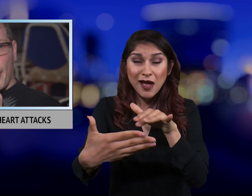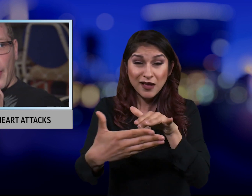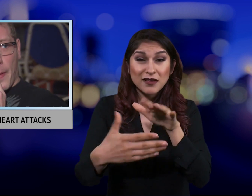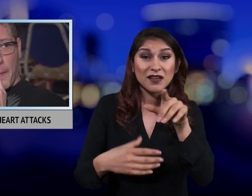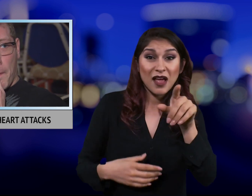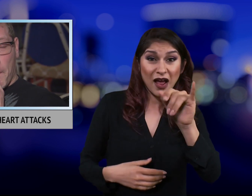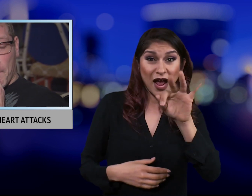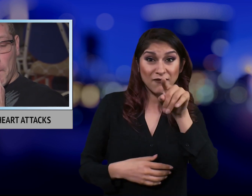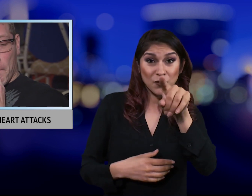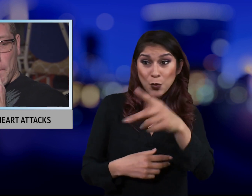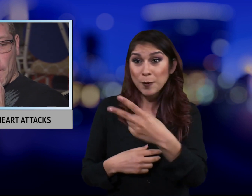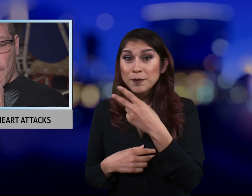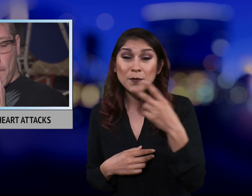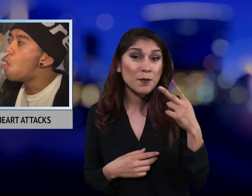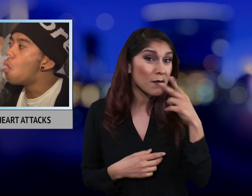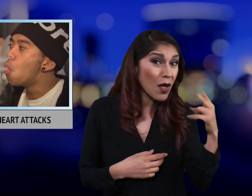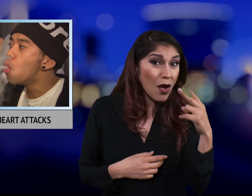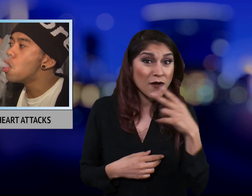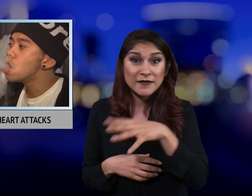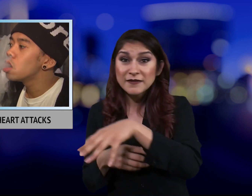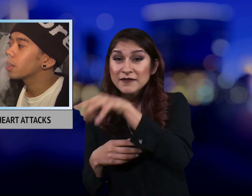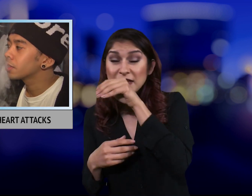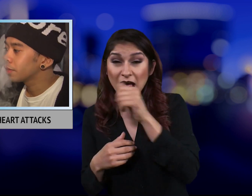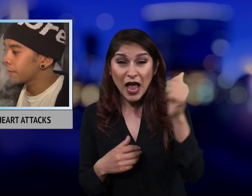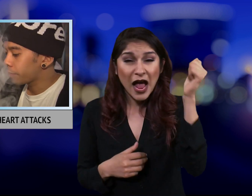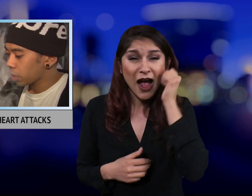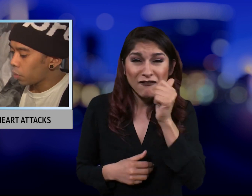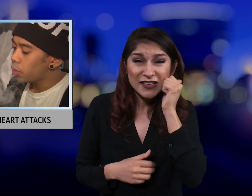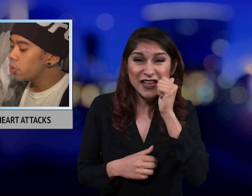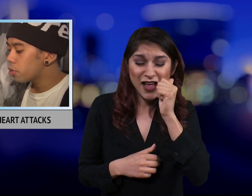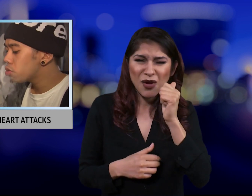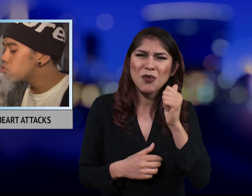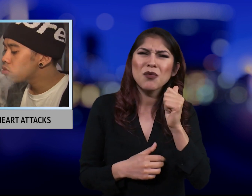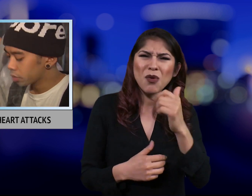The study found if you are a dual user, vaping and smoking cigarettes every day,